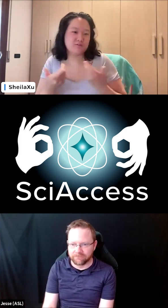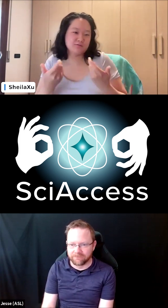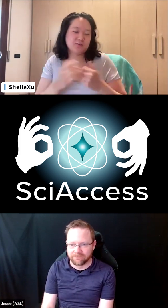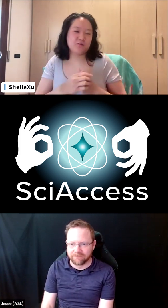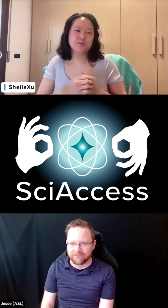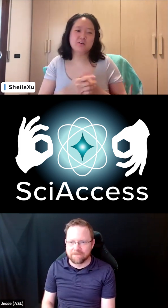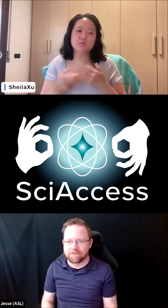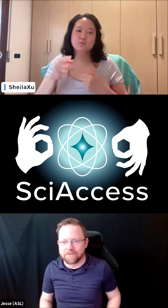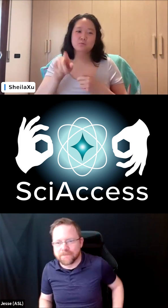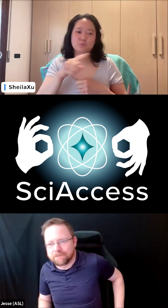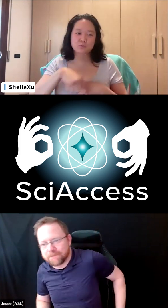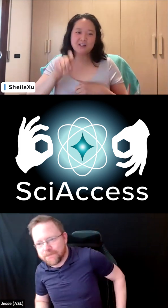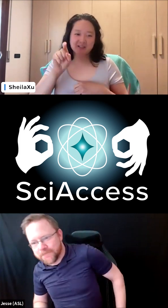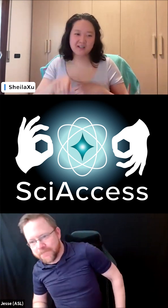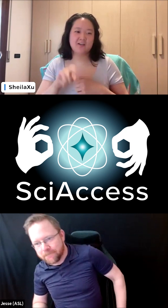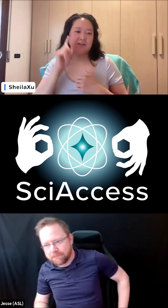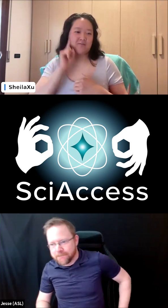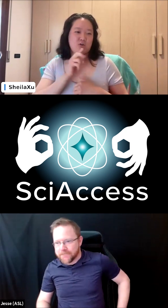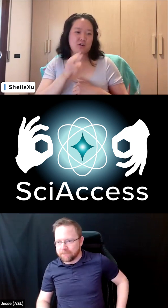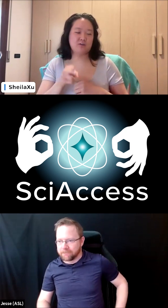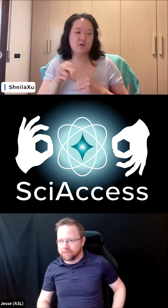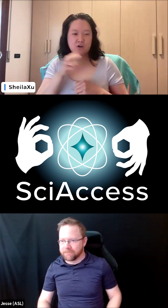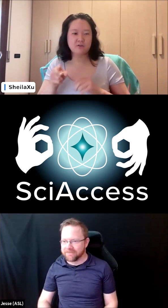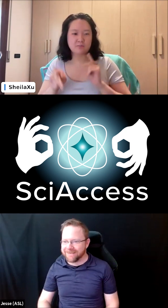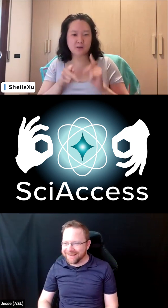because the point is we need to have Deaf/hard of hearing